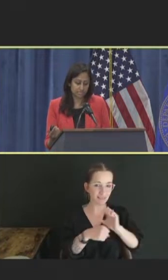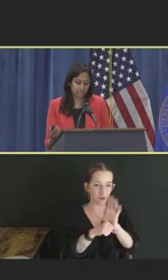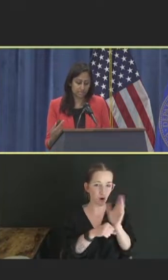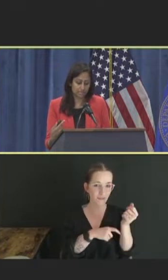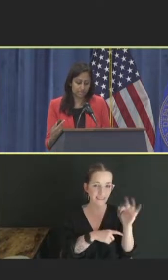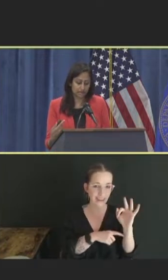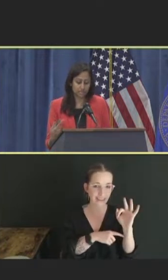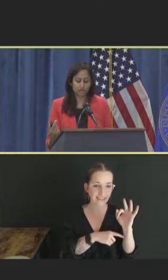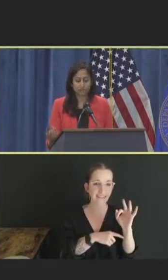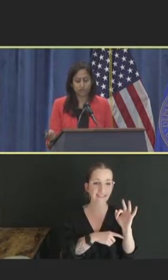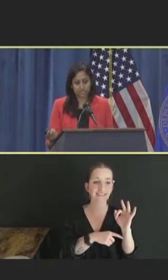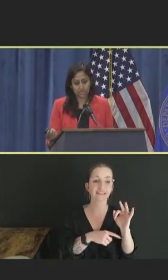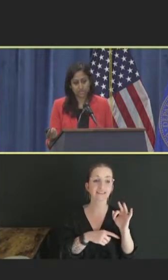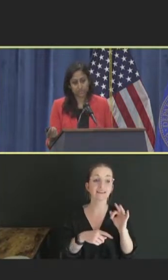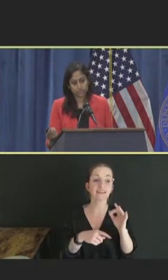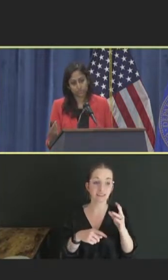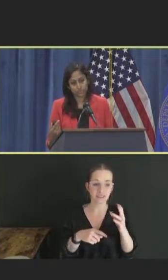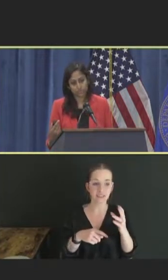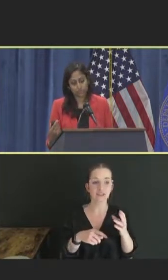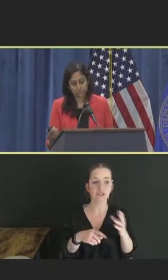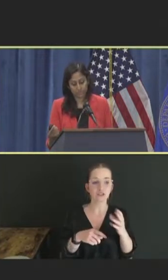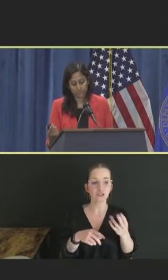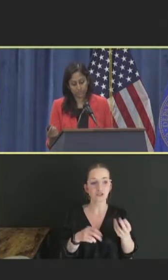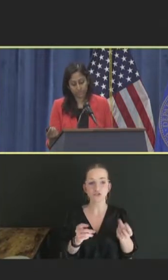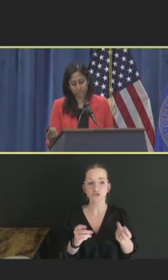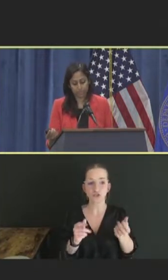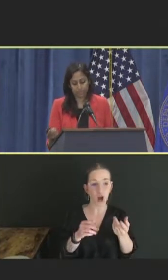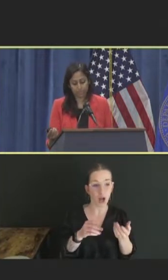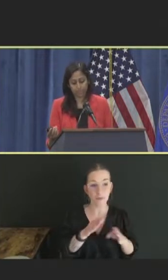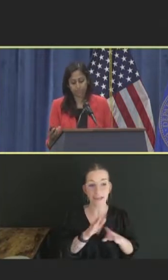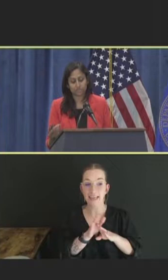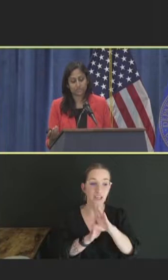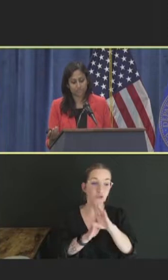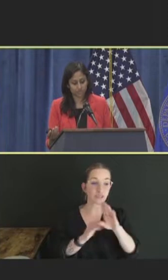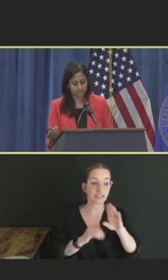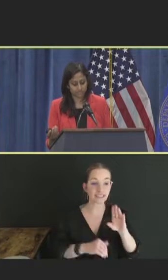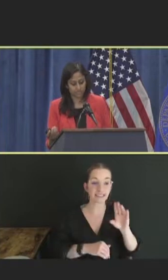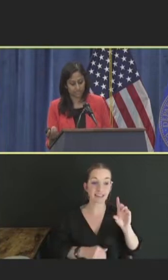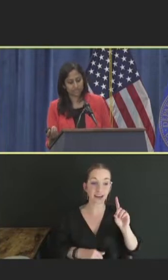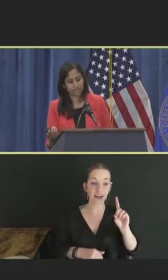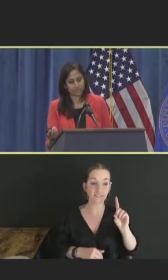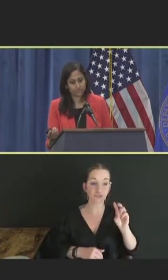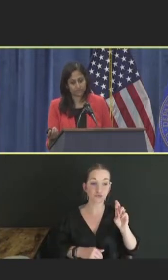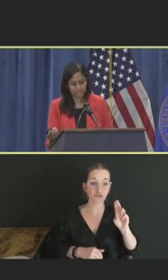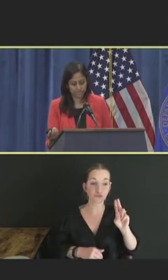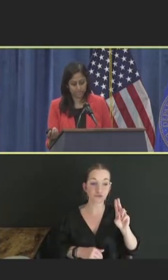in drug overdose that's also contributed to the observed decreases in life expectancy.